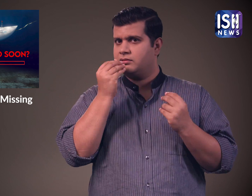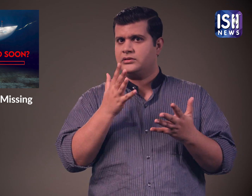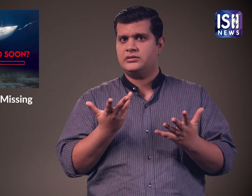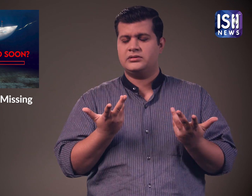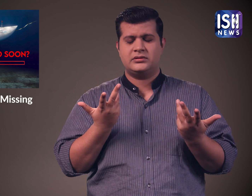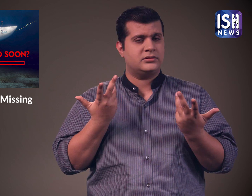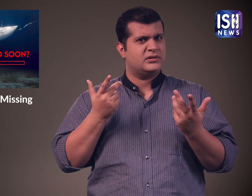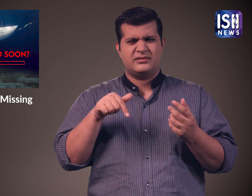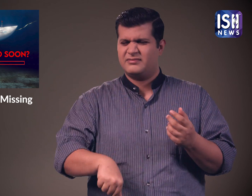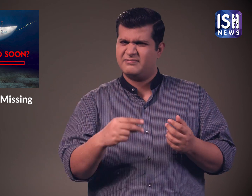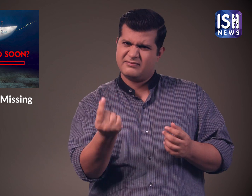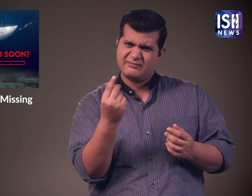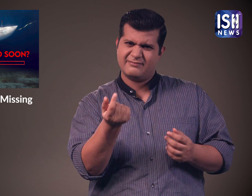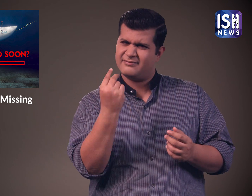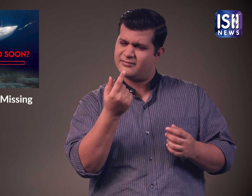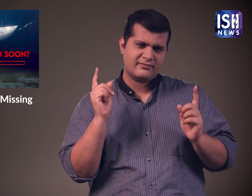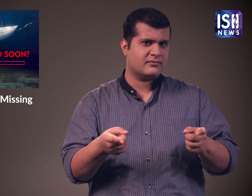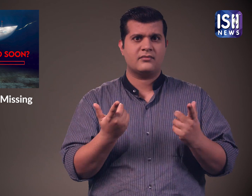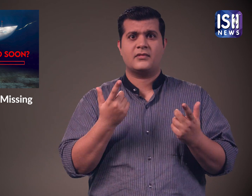The rescue operation is difficult and they need to hurry.